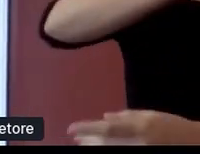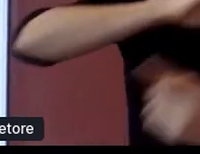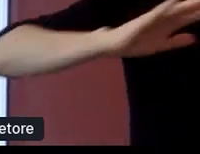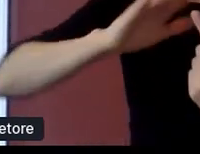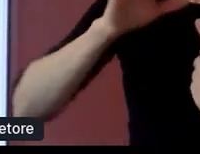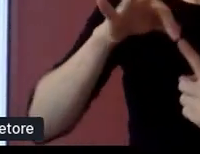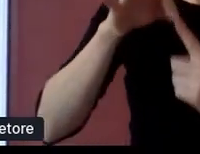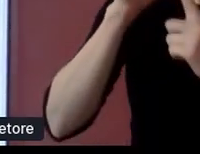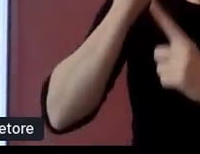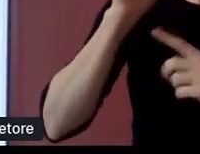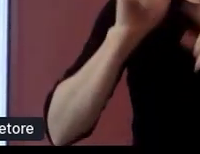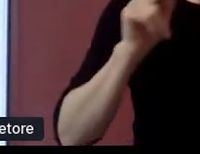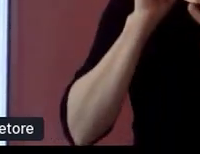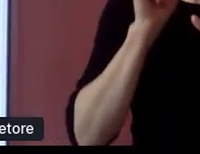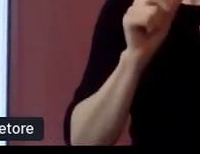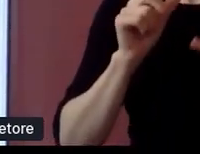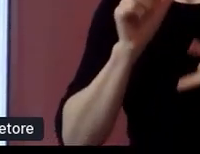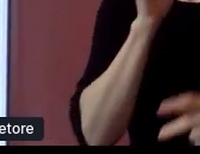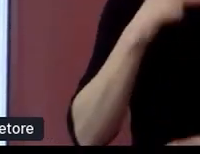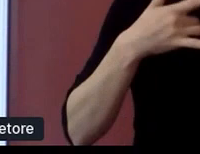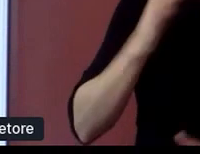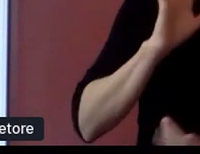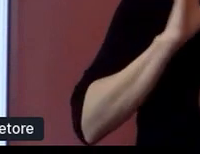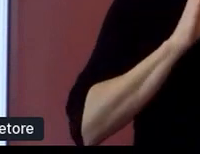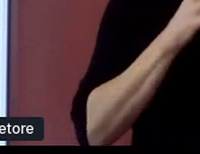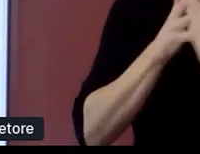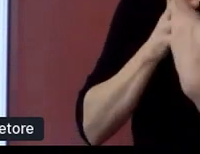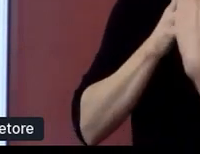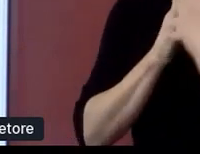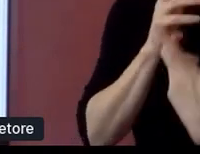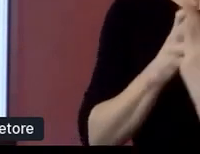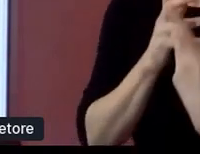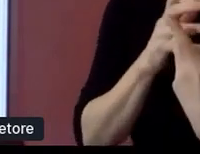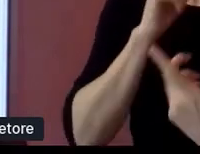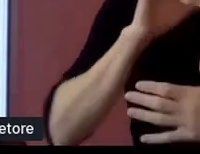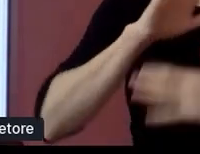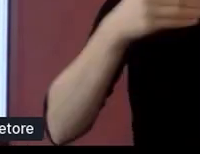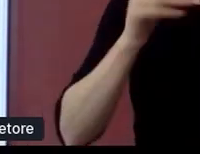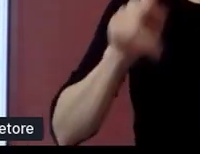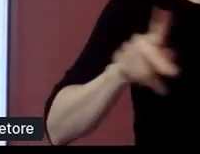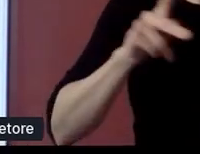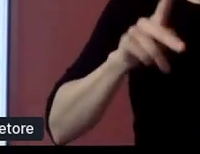as well as encouraging development for all people across the learning continuum.